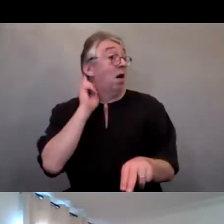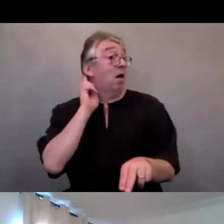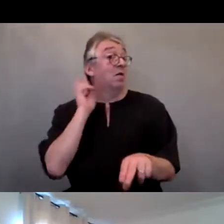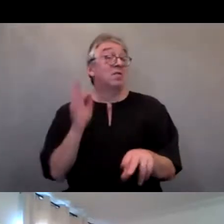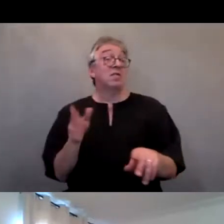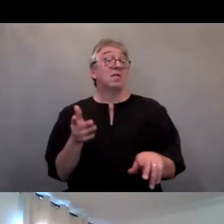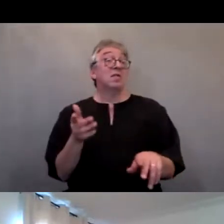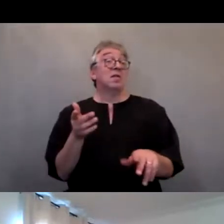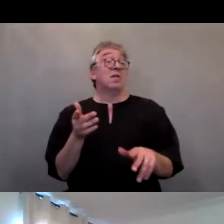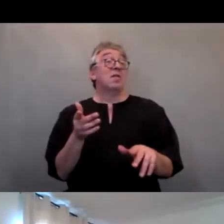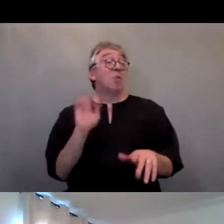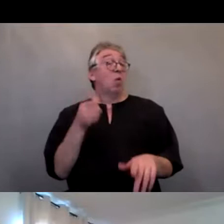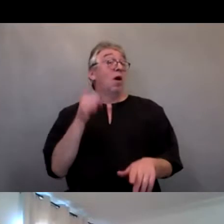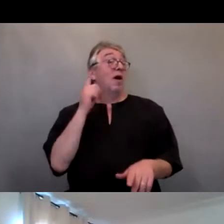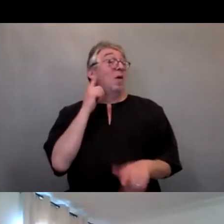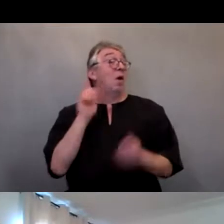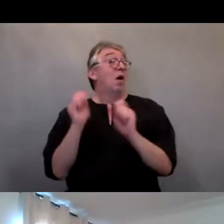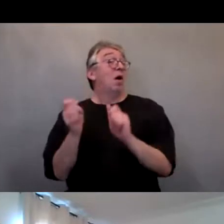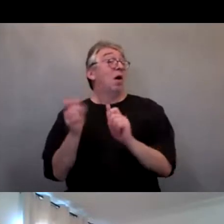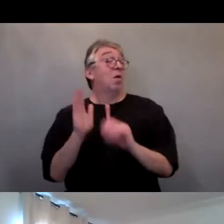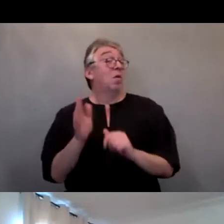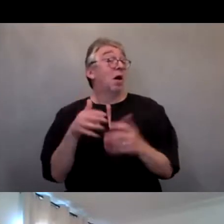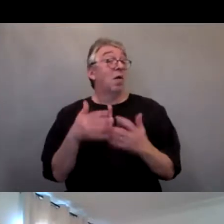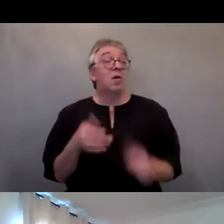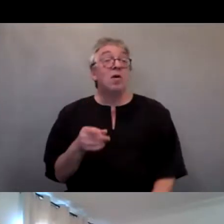cochlear implants sounds,